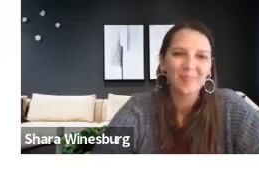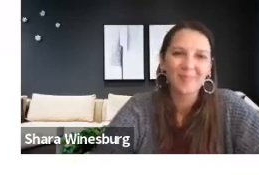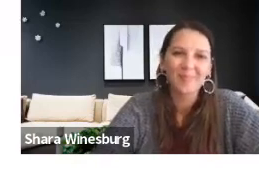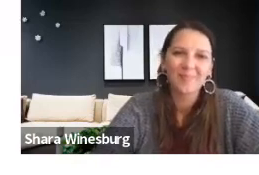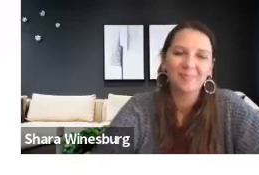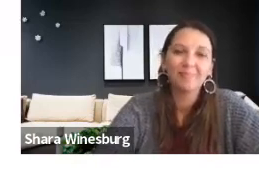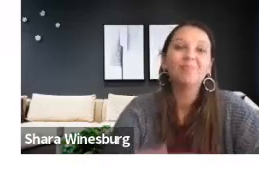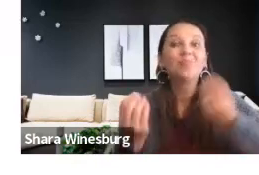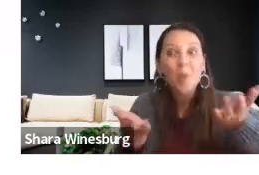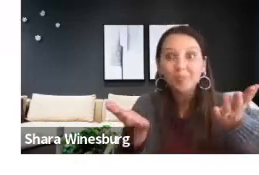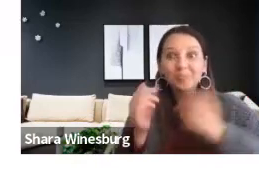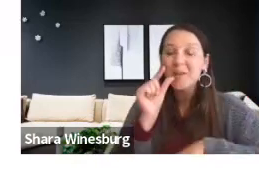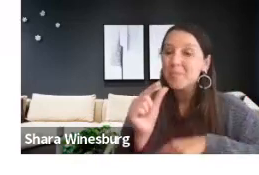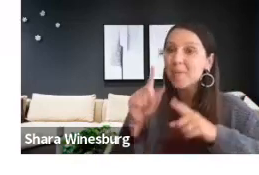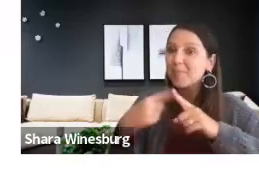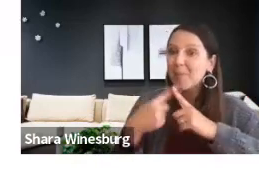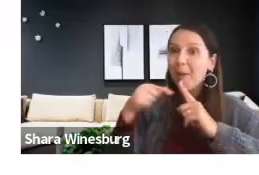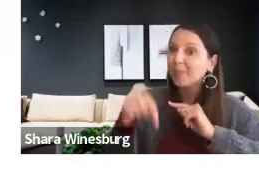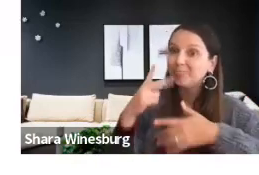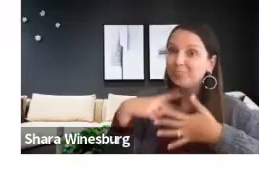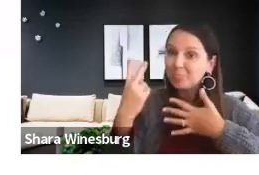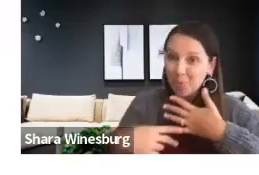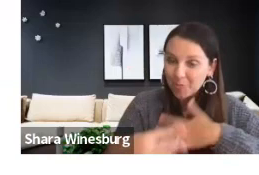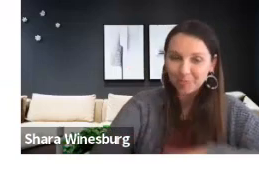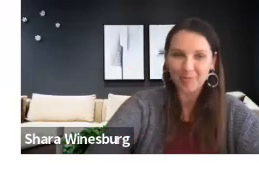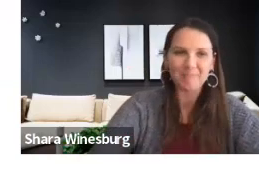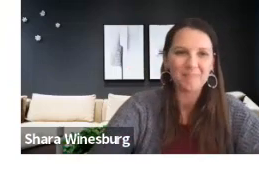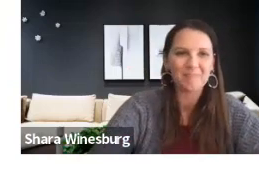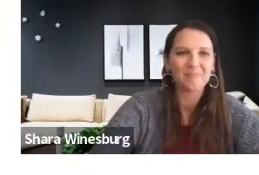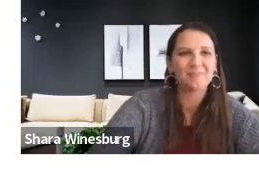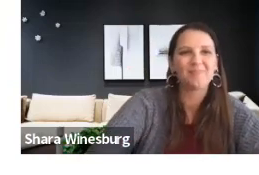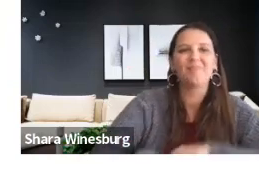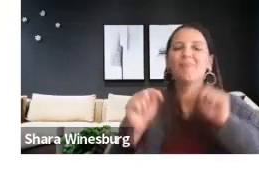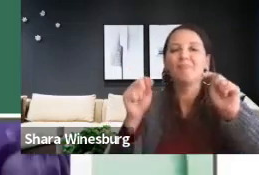Here's more information about ADSD ASL Program Overview.